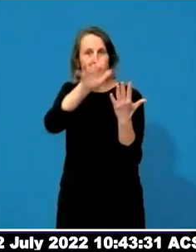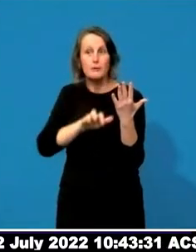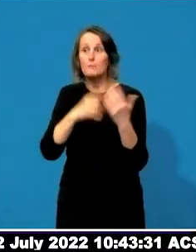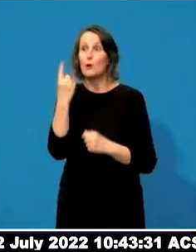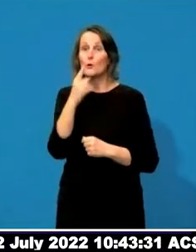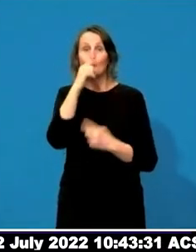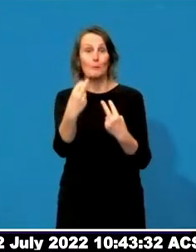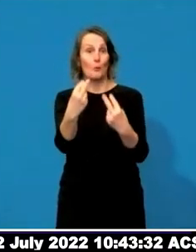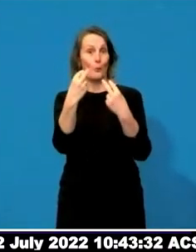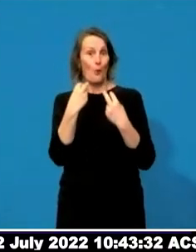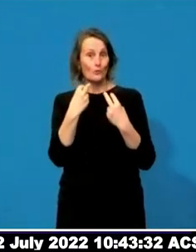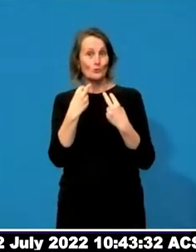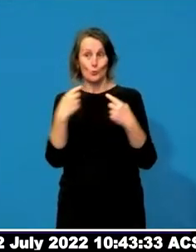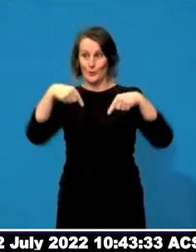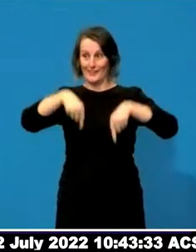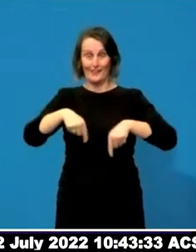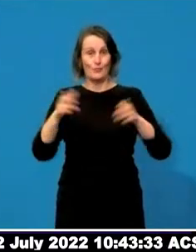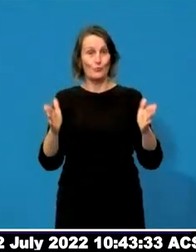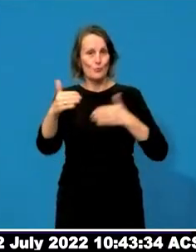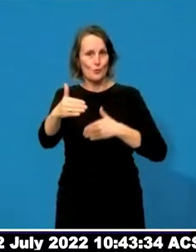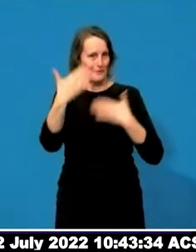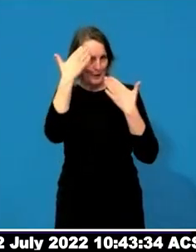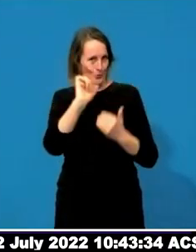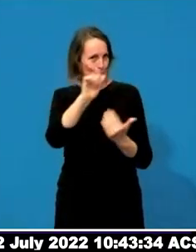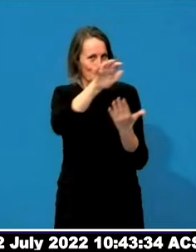So can I ask you by way of preliminary, can you describe what the role